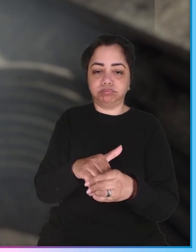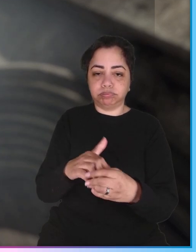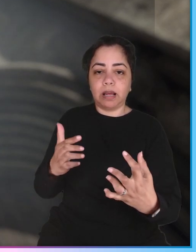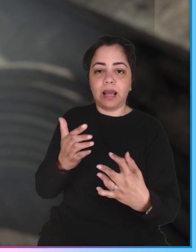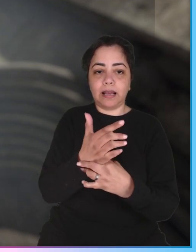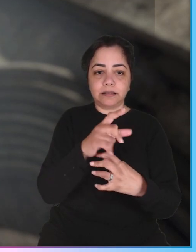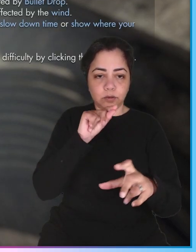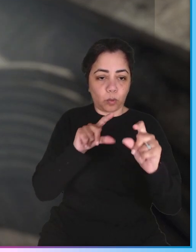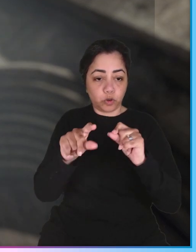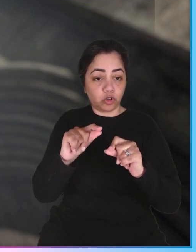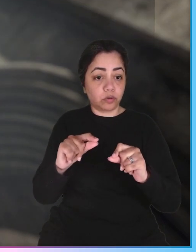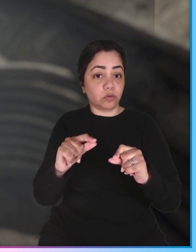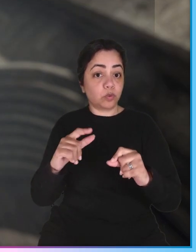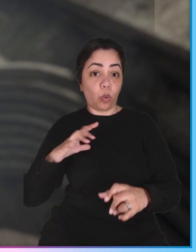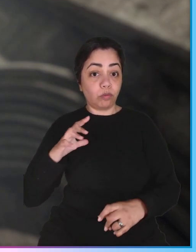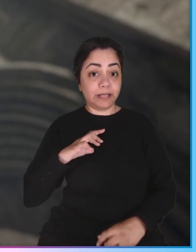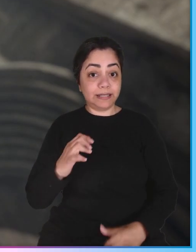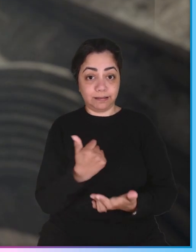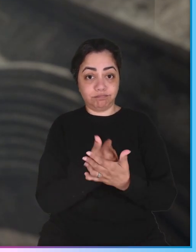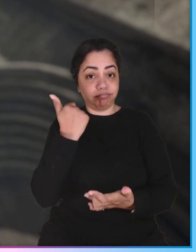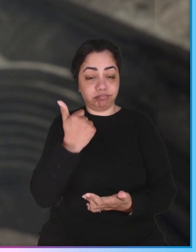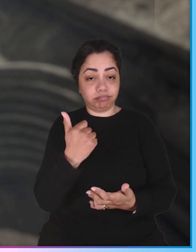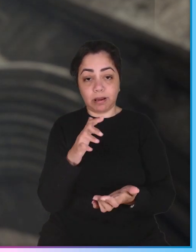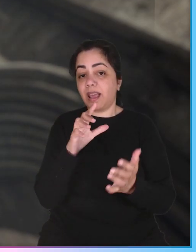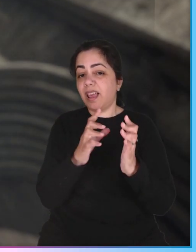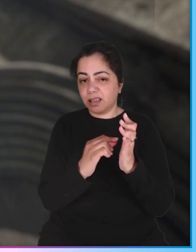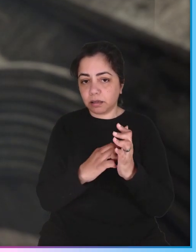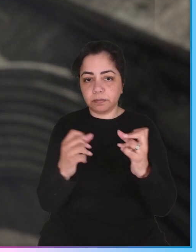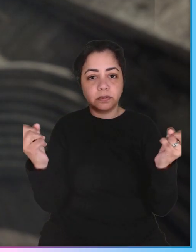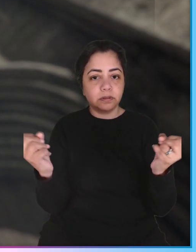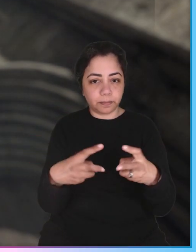Since release we were able to implement lots of meaningful accessibility options in updates